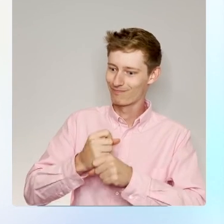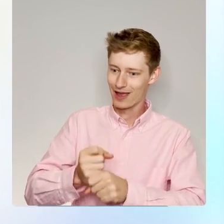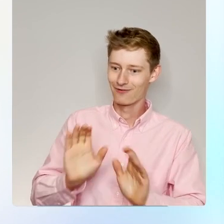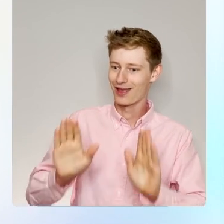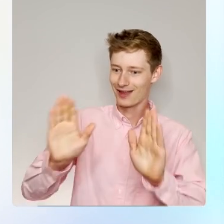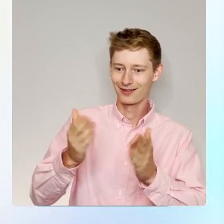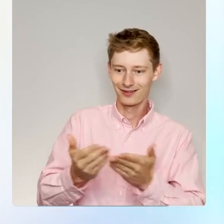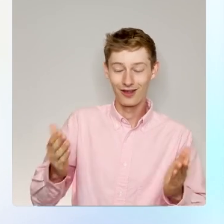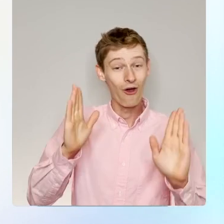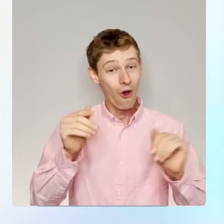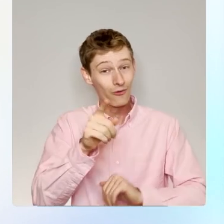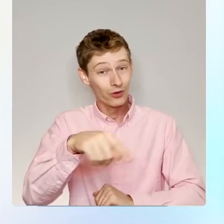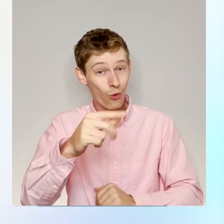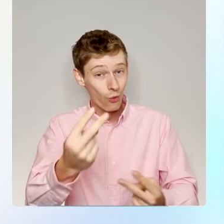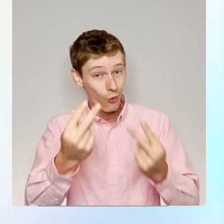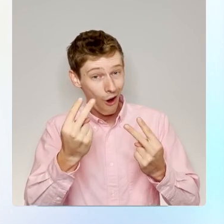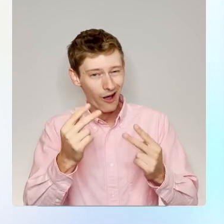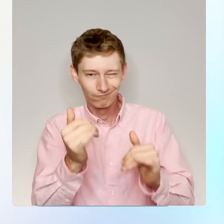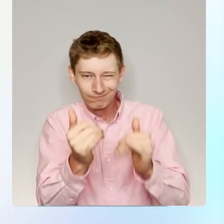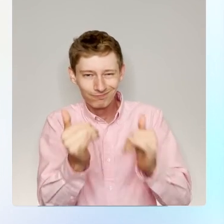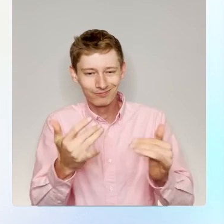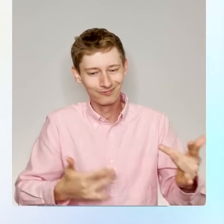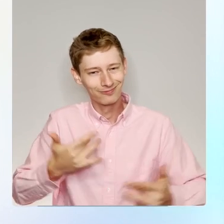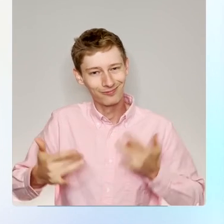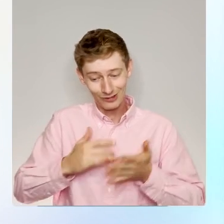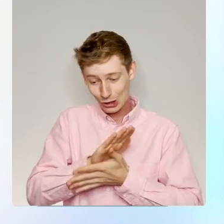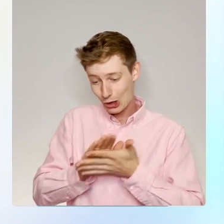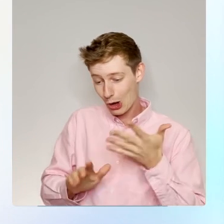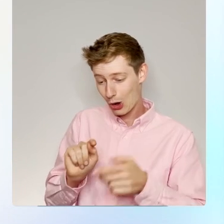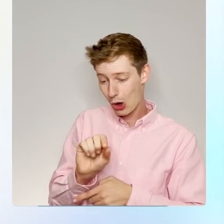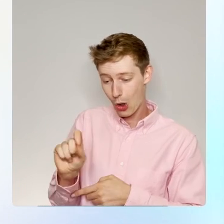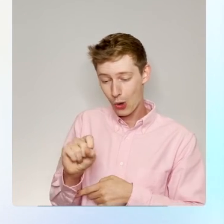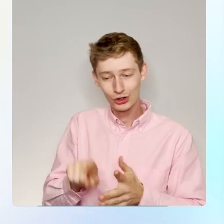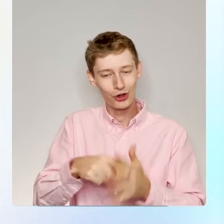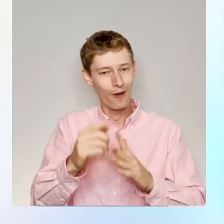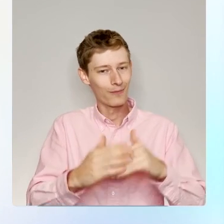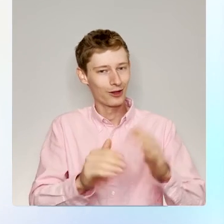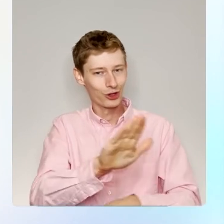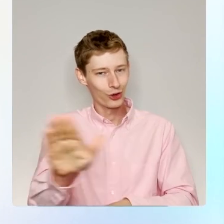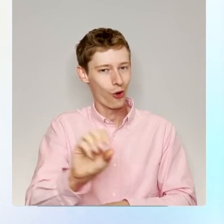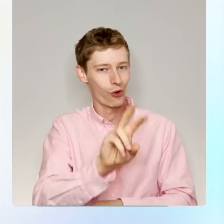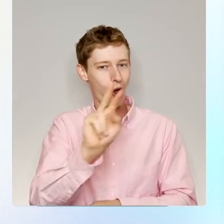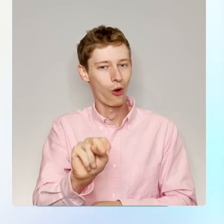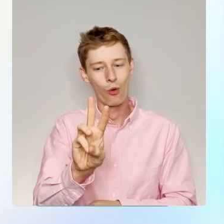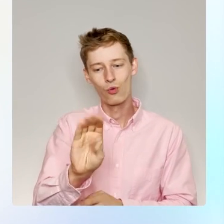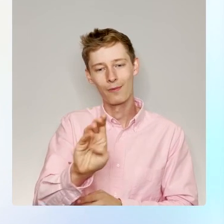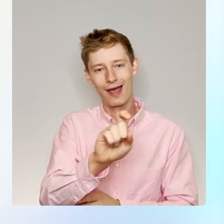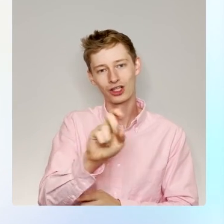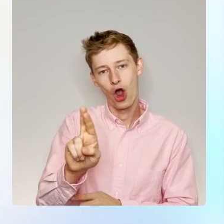is how easy it is to jump in and start creating fantastic things. And I hope everyone who's been watching today is excited to grab some of these tools